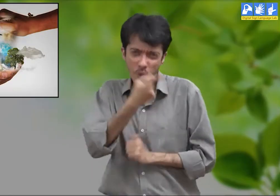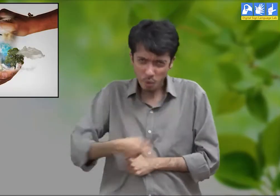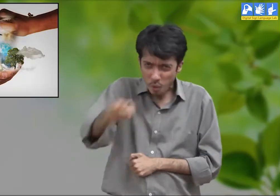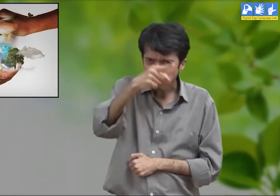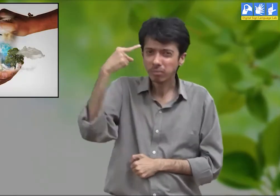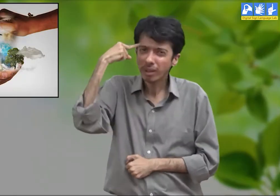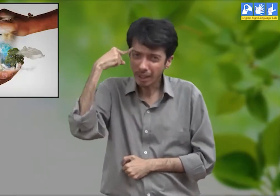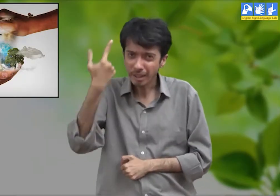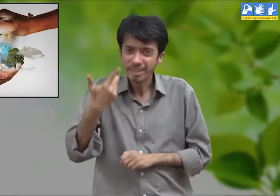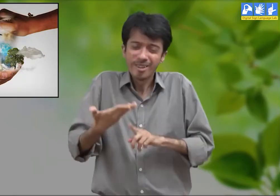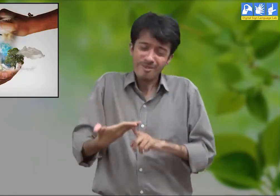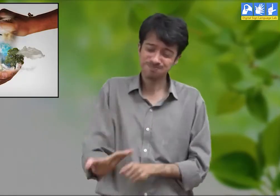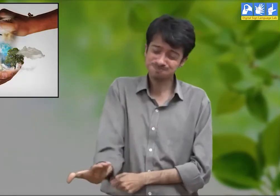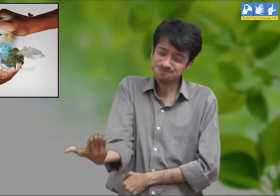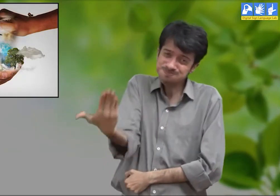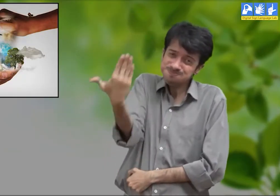What do you think?